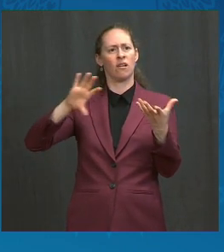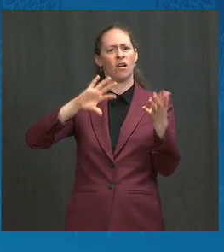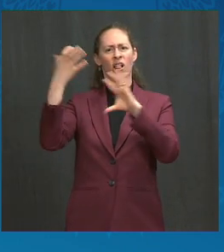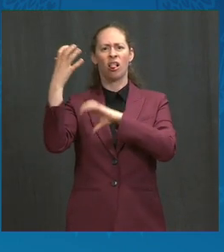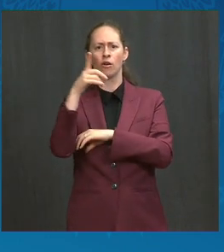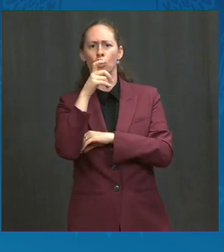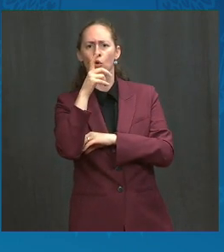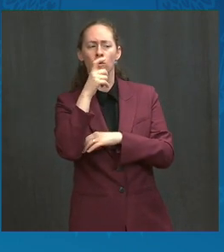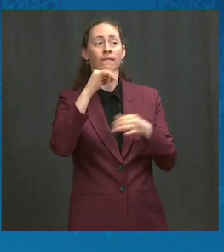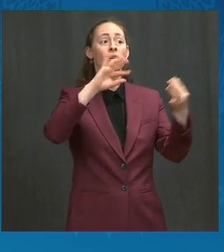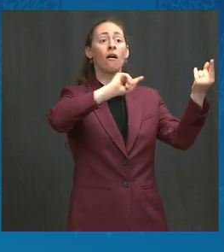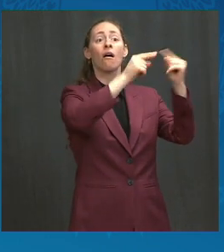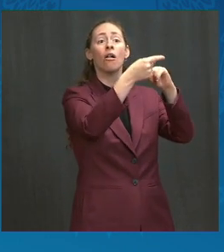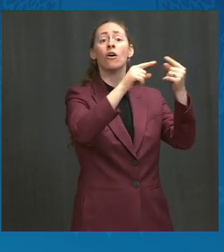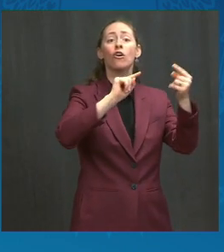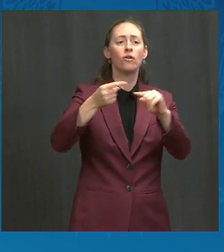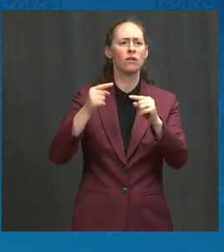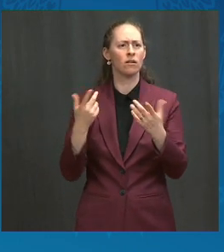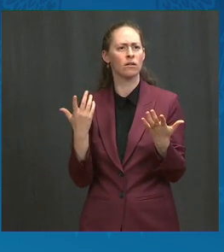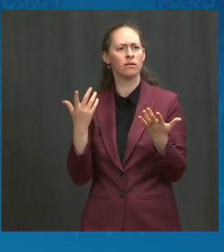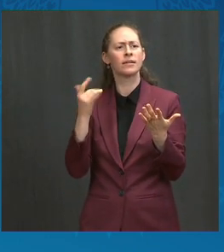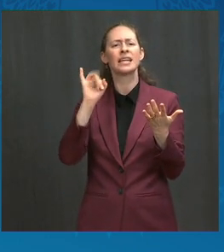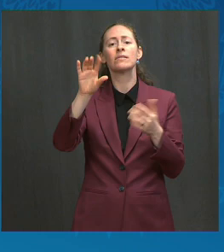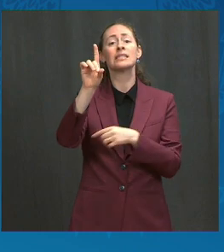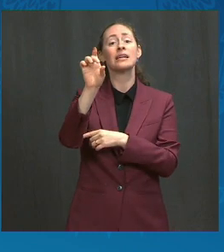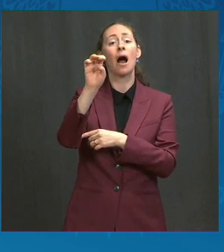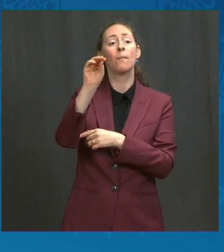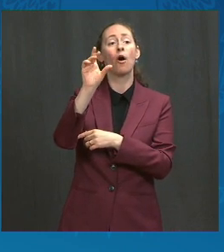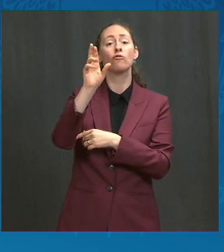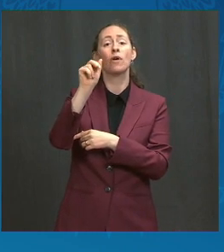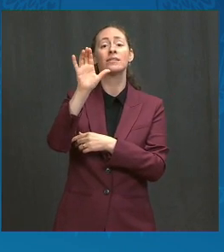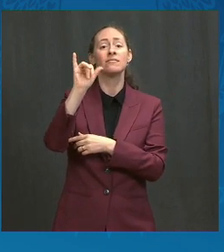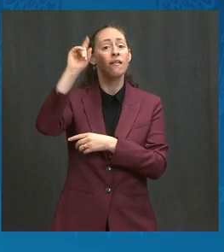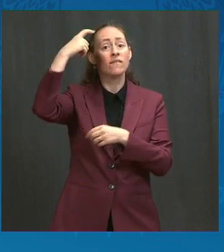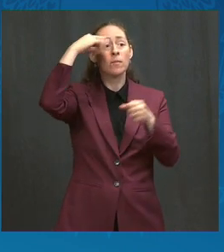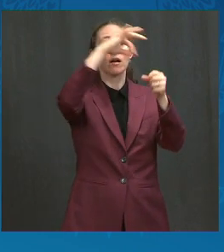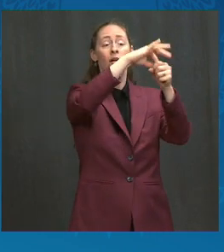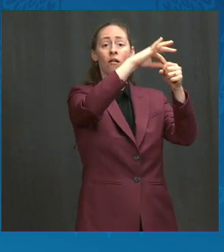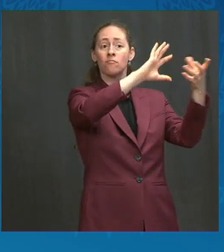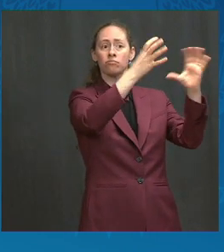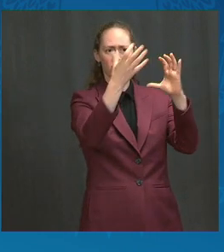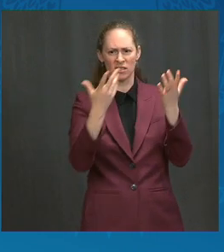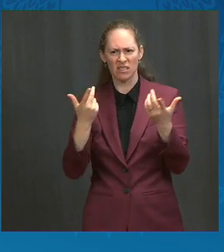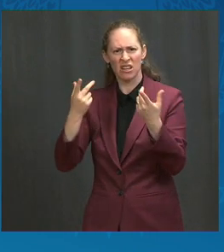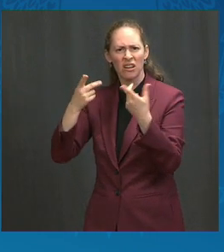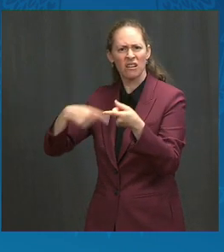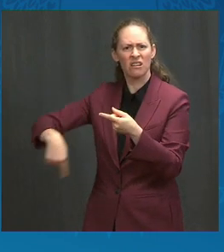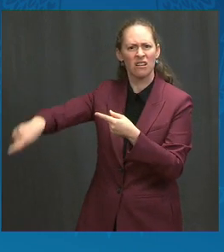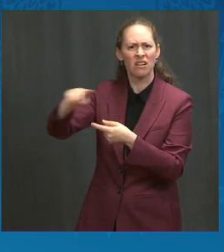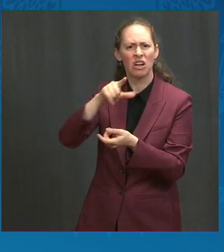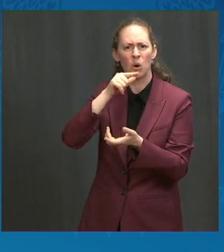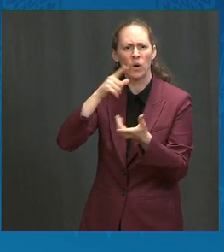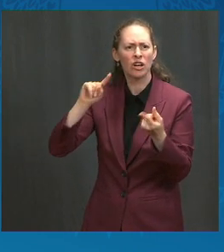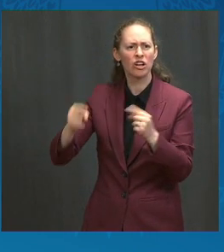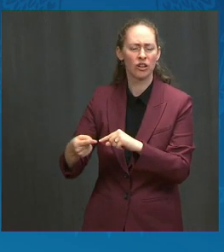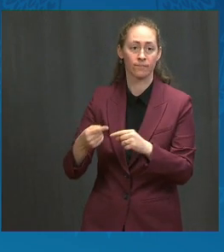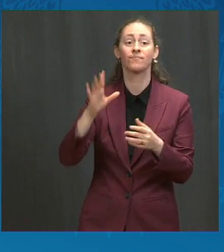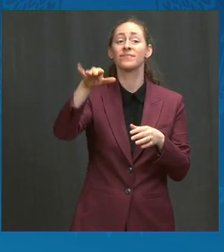when democracies falter? Who gets hurt when democracies fail to live up to their promise?